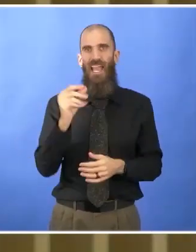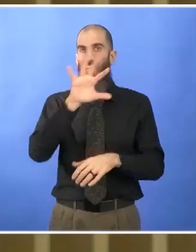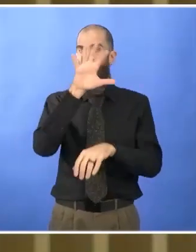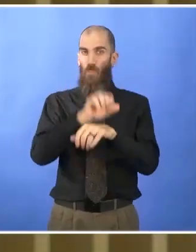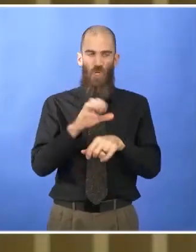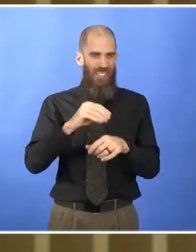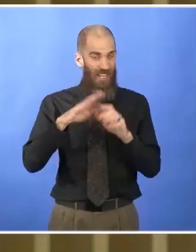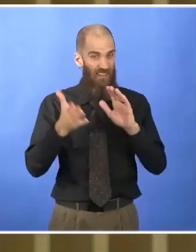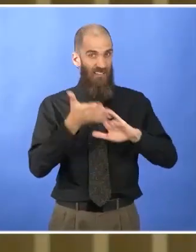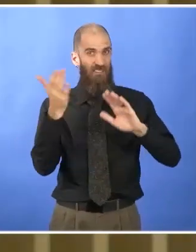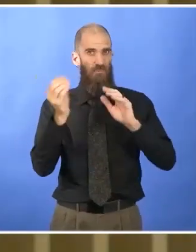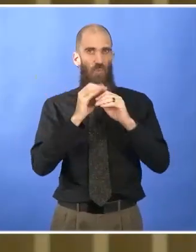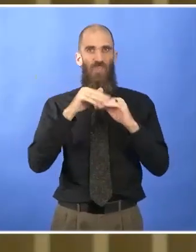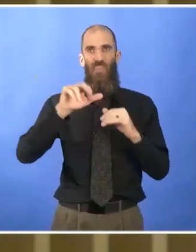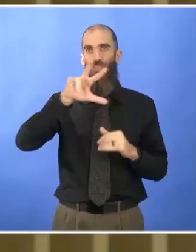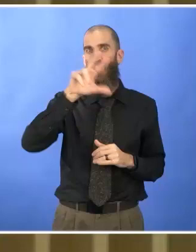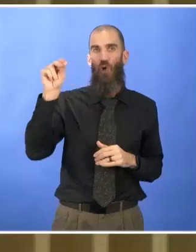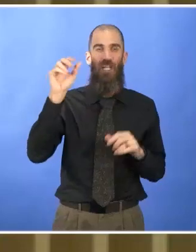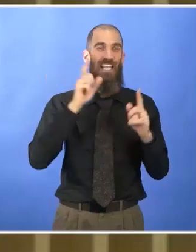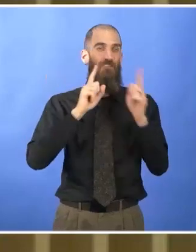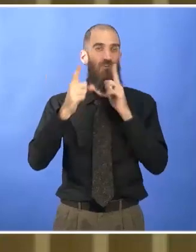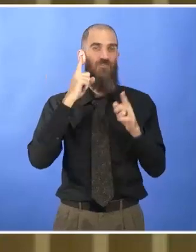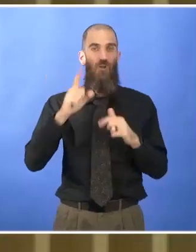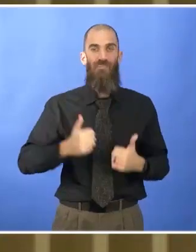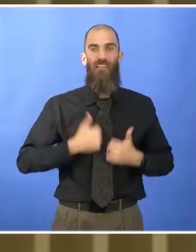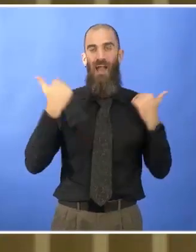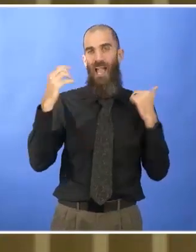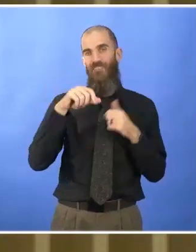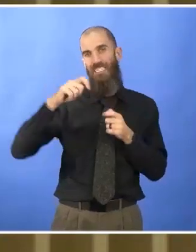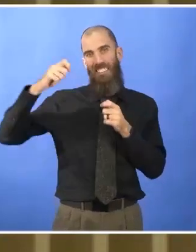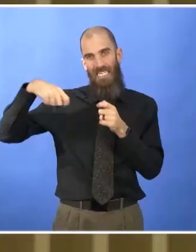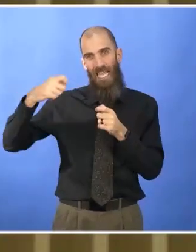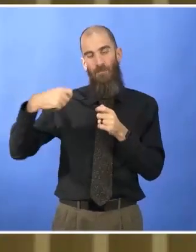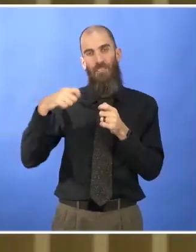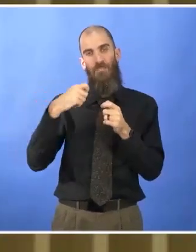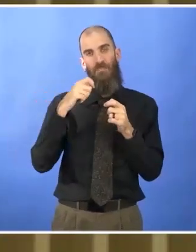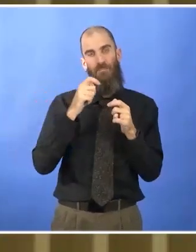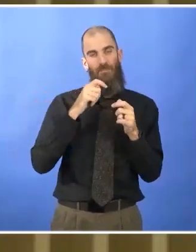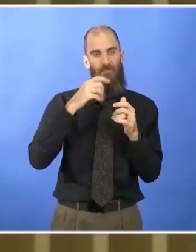HE IS NOW AN AVID PODCAST OR.